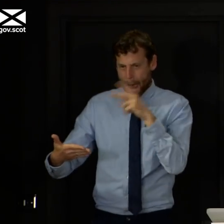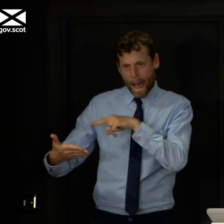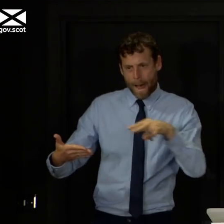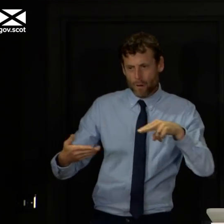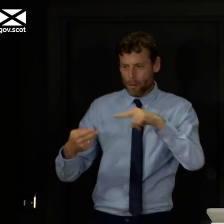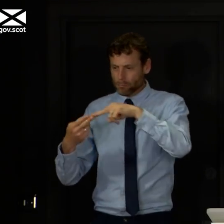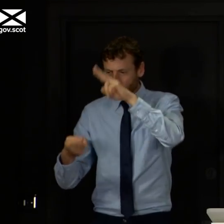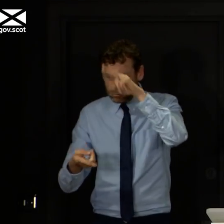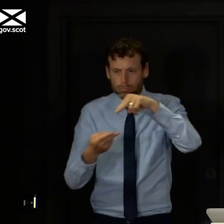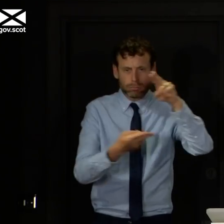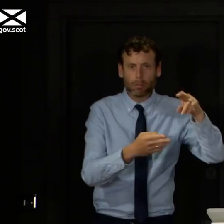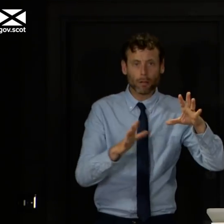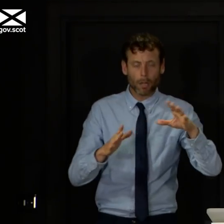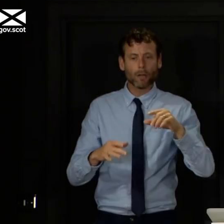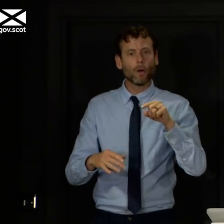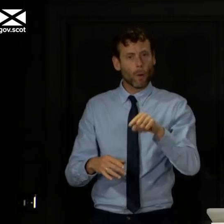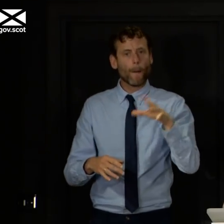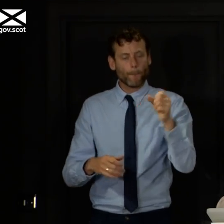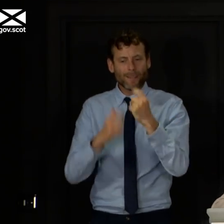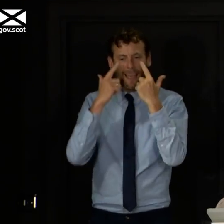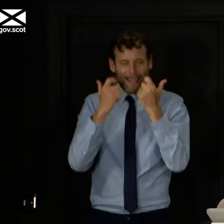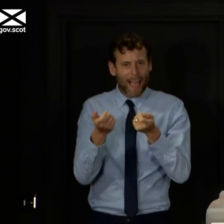and that is what we are going to continue to do, not come here every day announce different